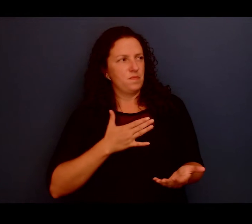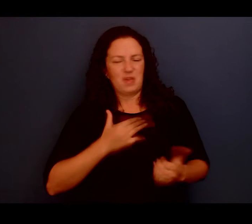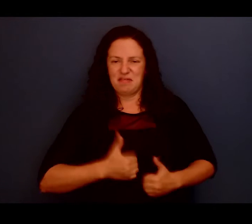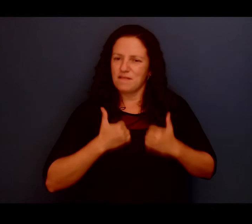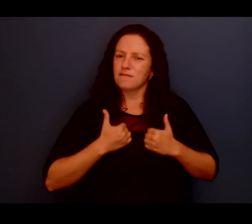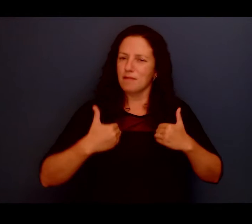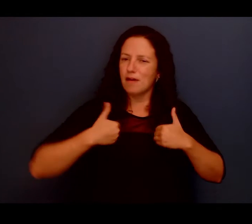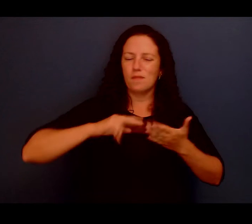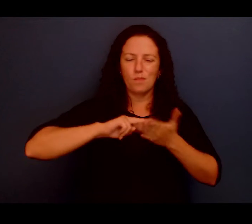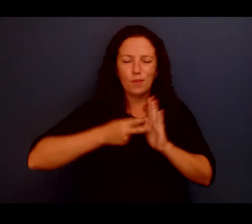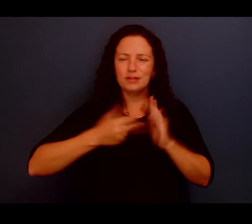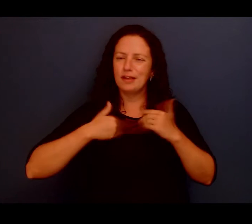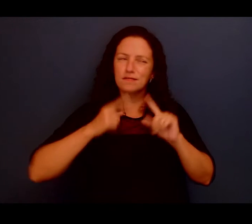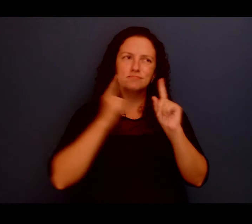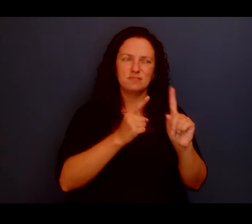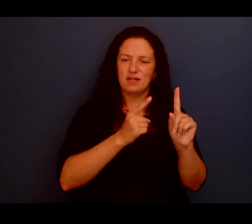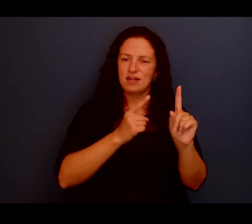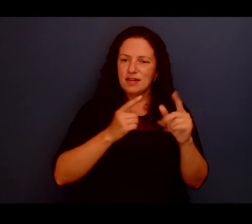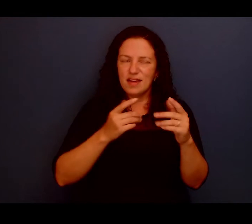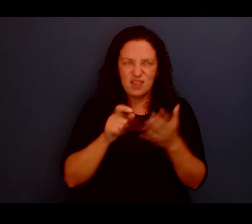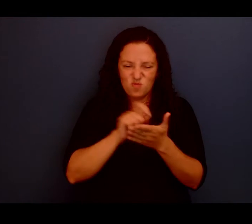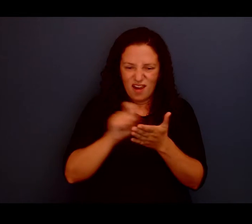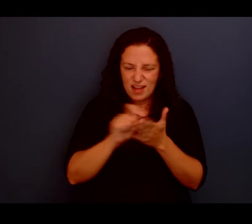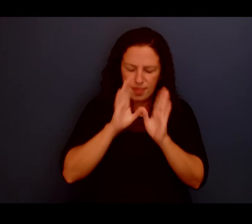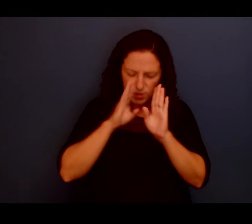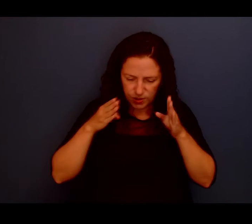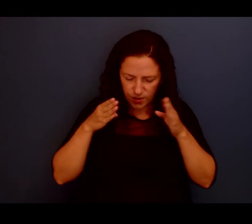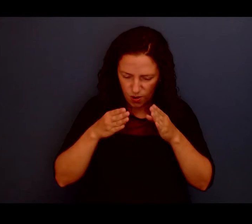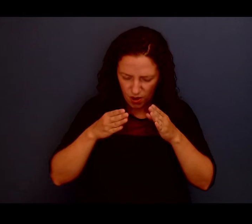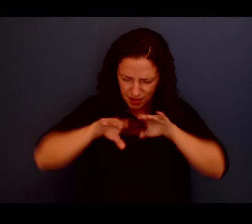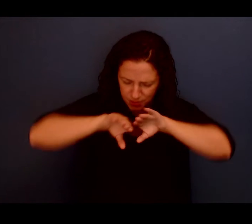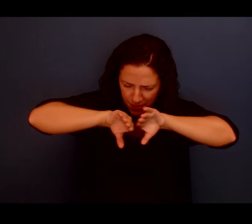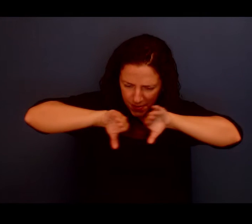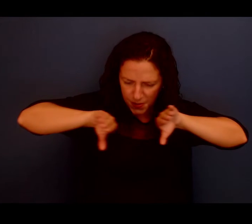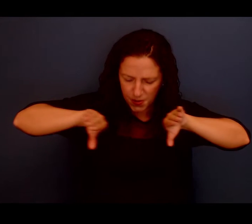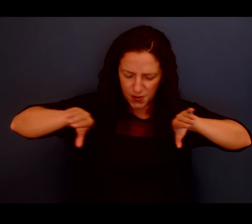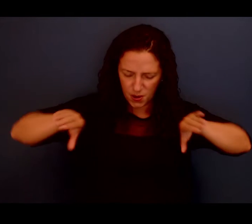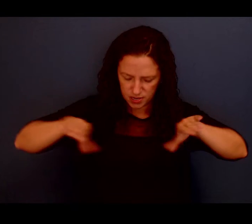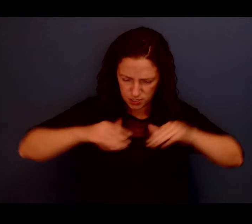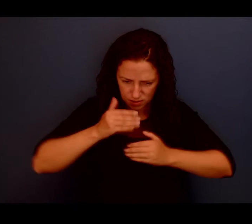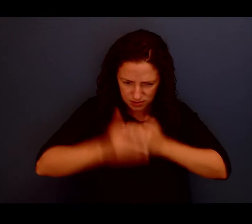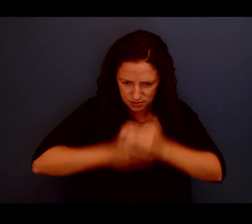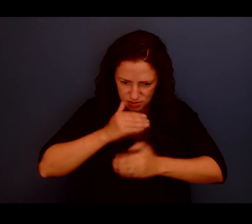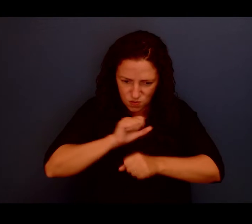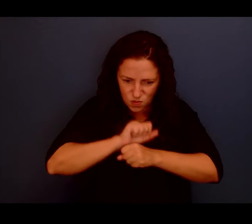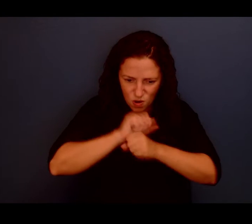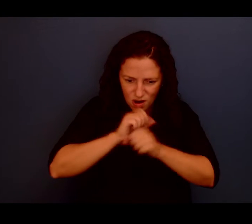and it's there's that Zen moment when you're just sitting there and there's no more you there's just the piece that you're working on.